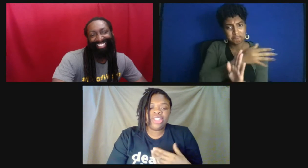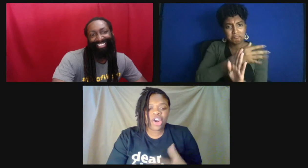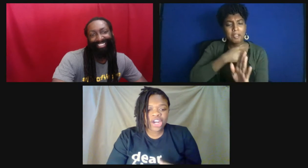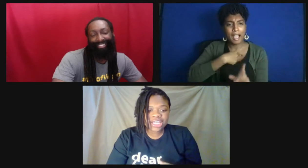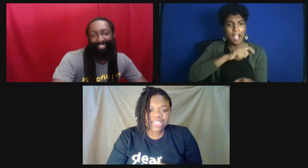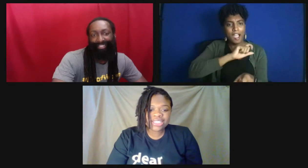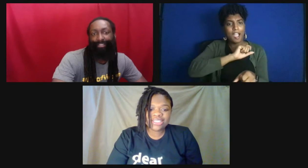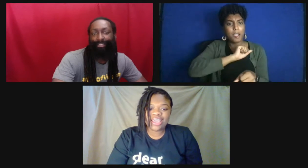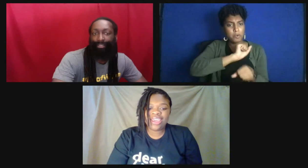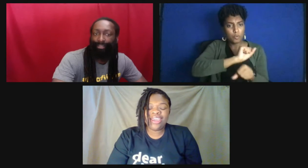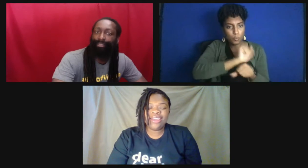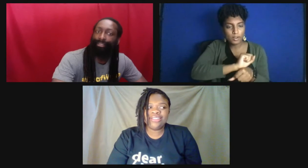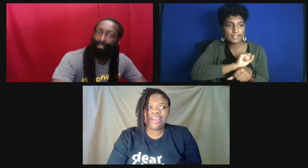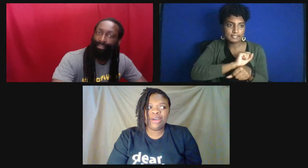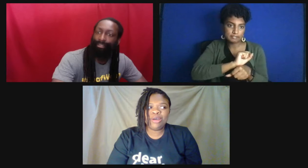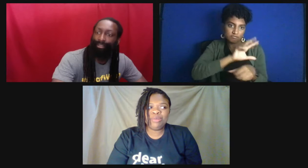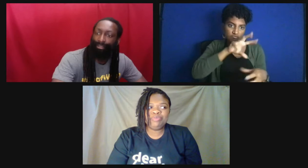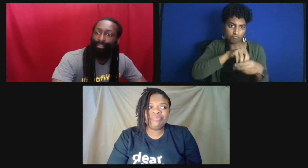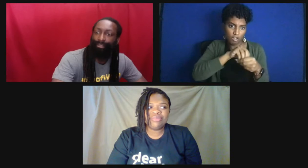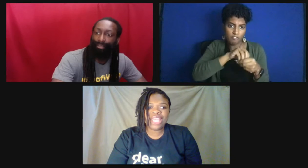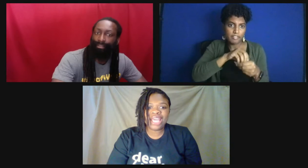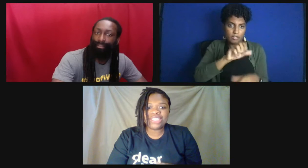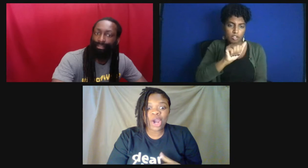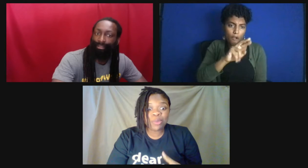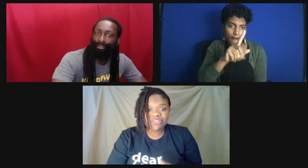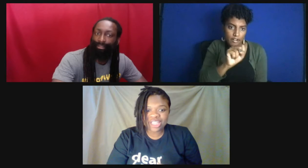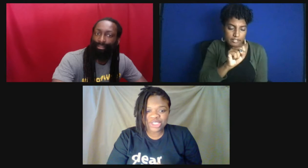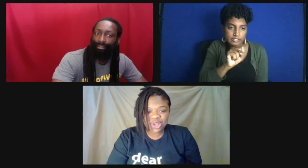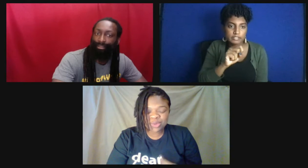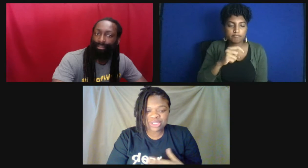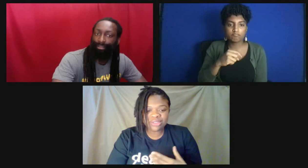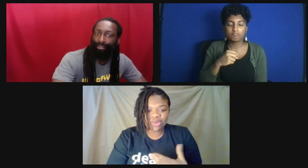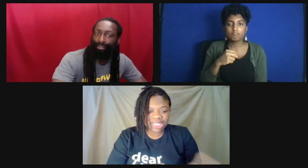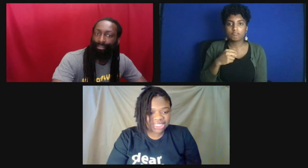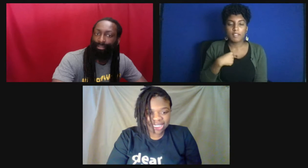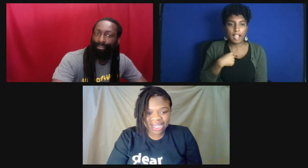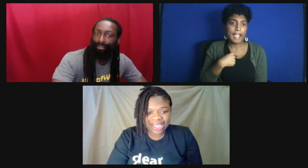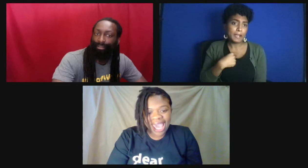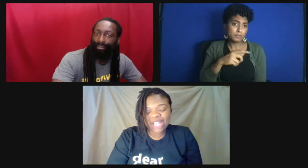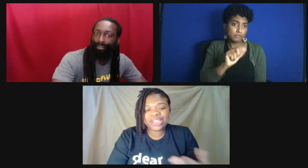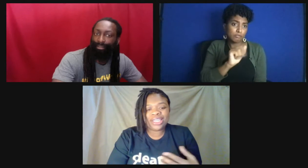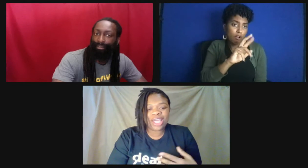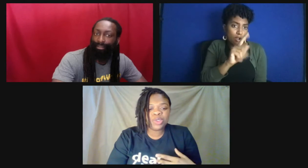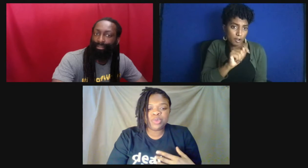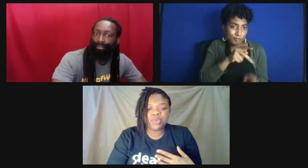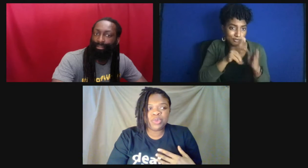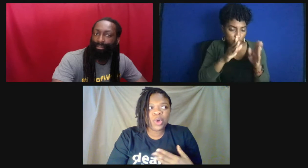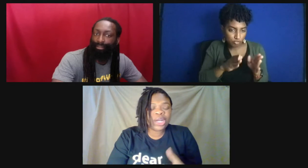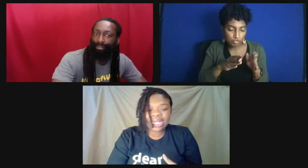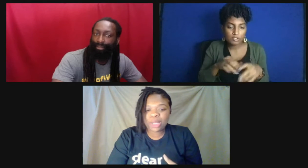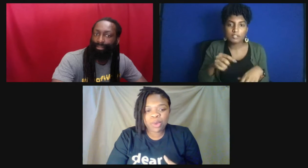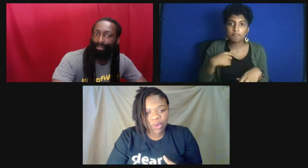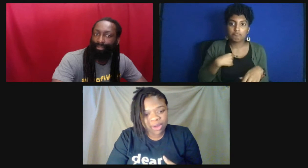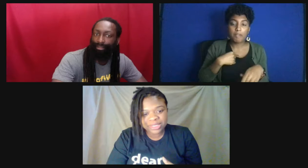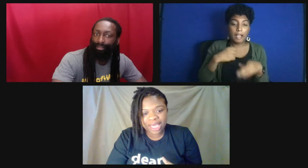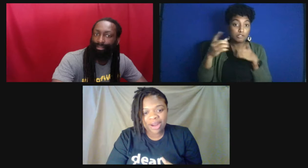as an artist and as art profession I was directing at a gallery, I was coordinating programs